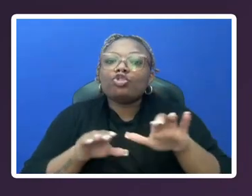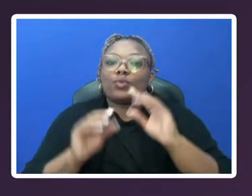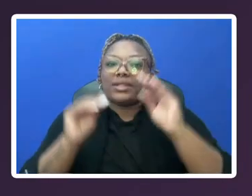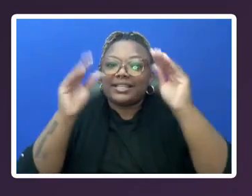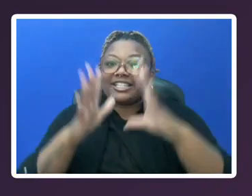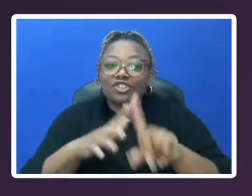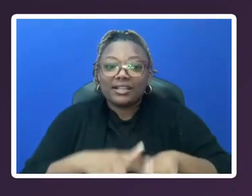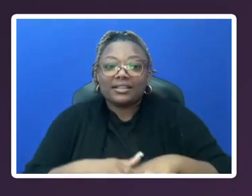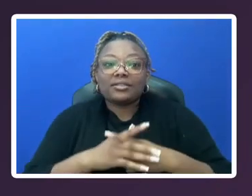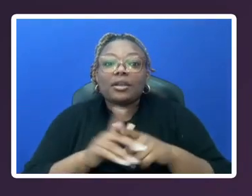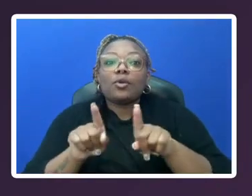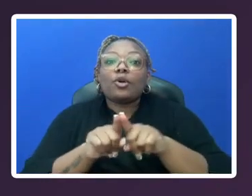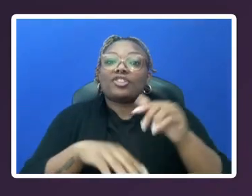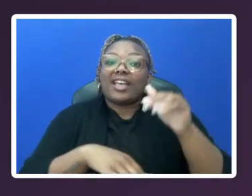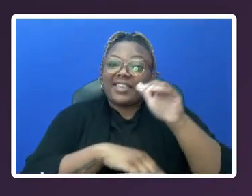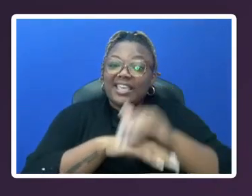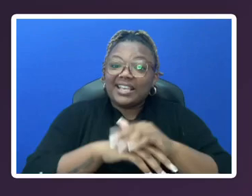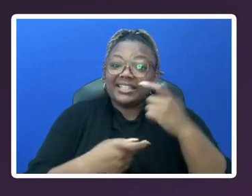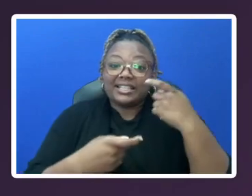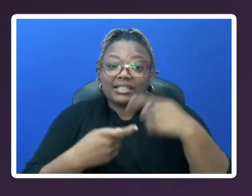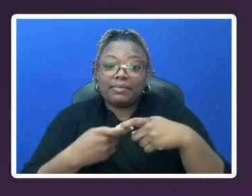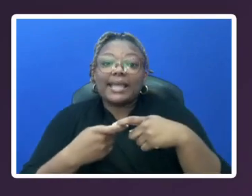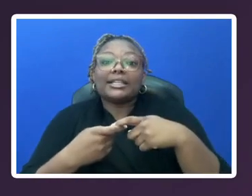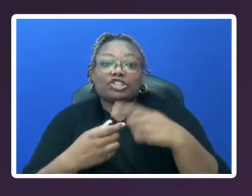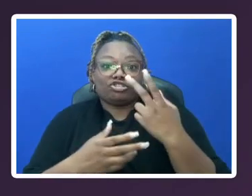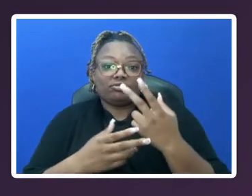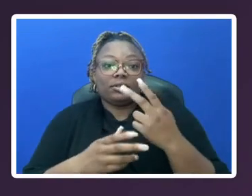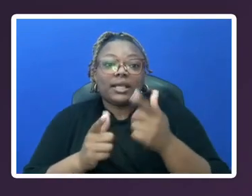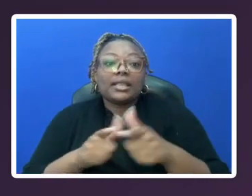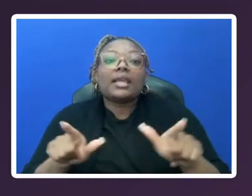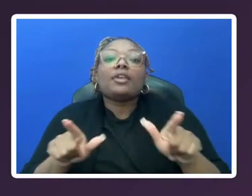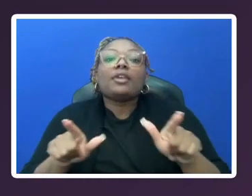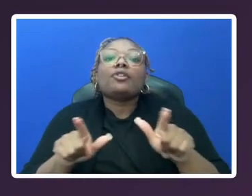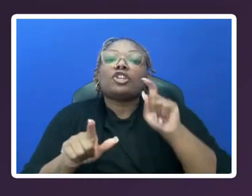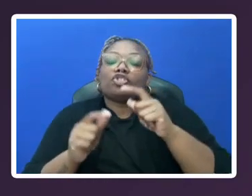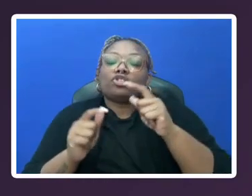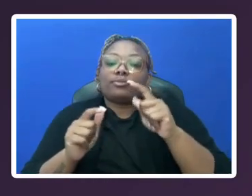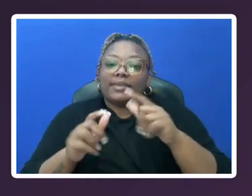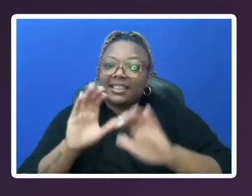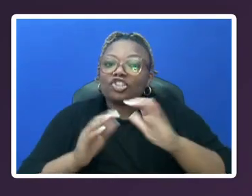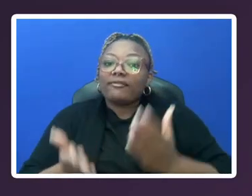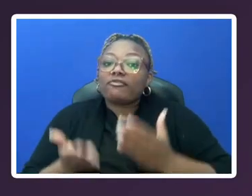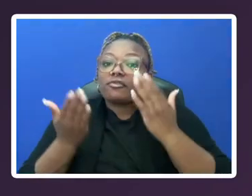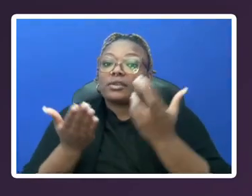and that should be in the chat for recommended resources, is really that tool that can help you